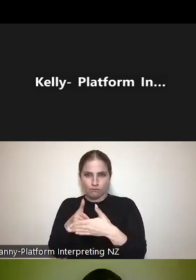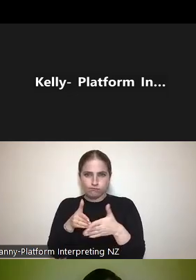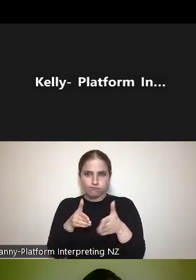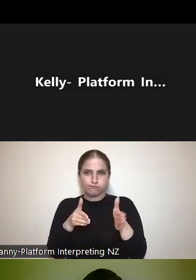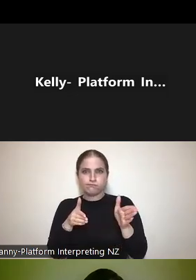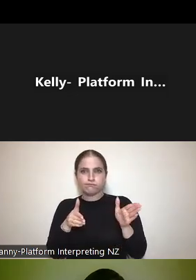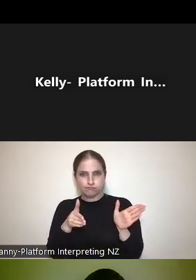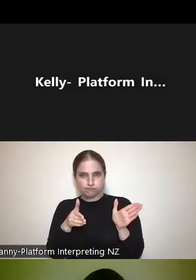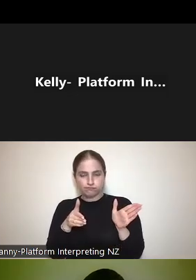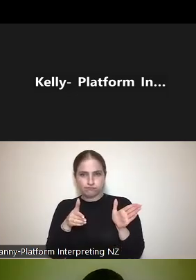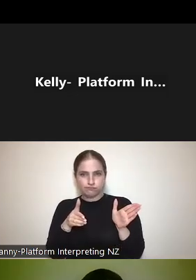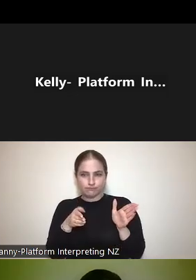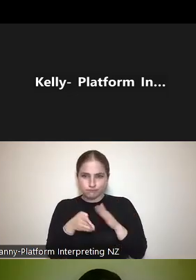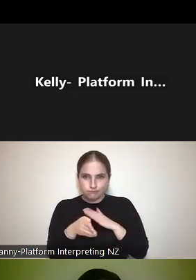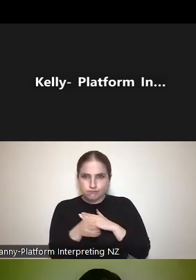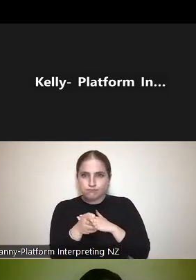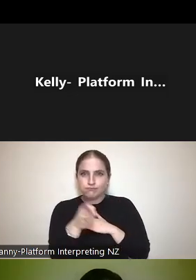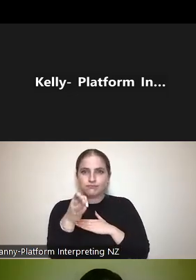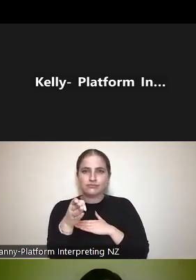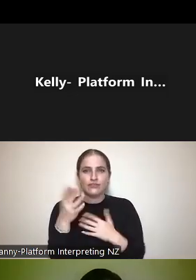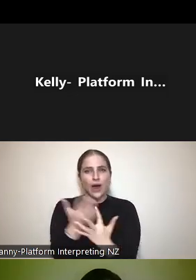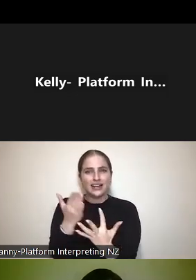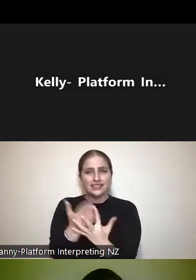when it comes to getting to shows as audiences.